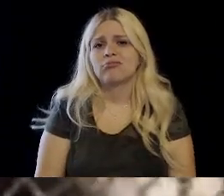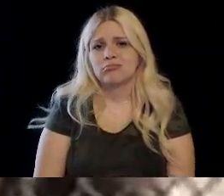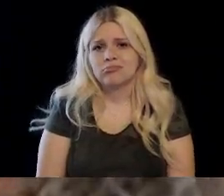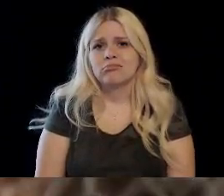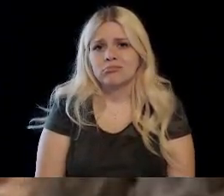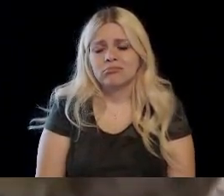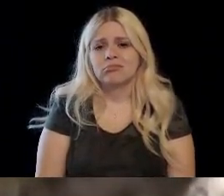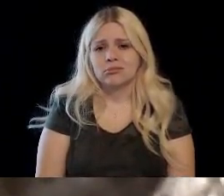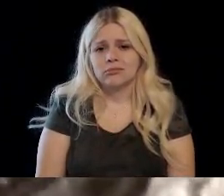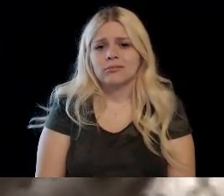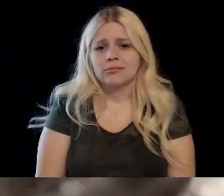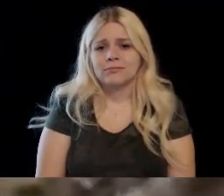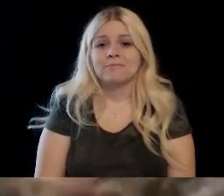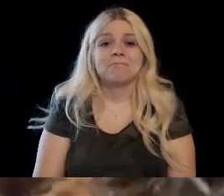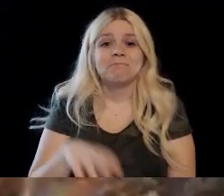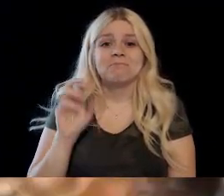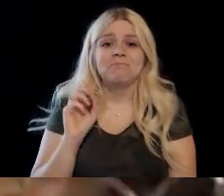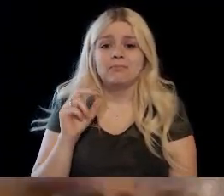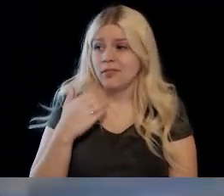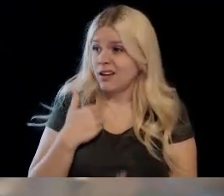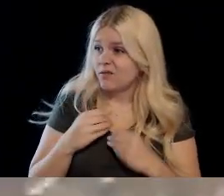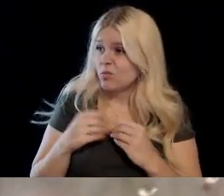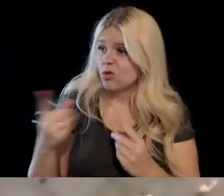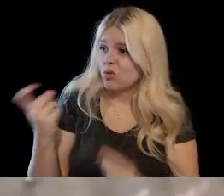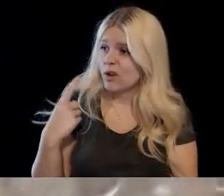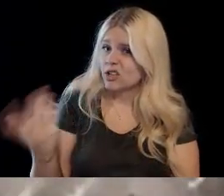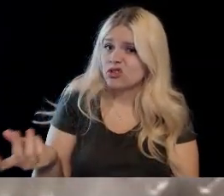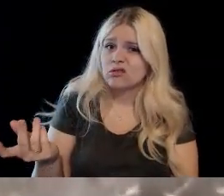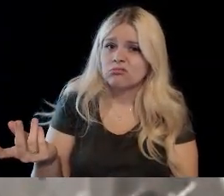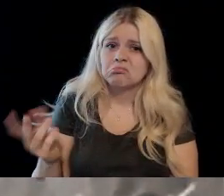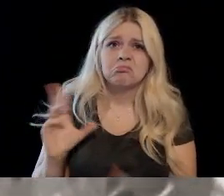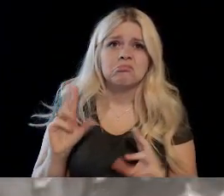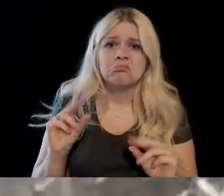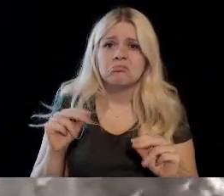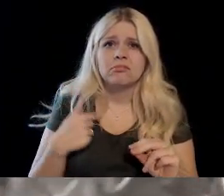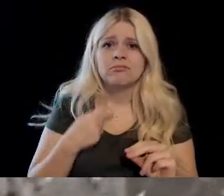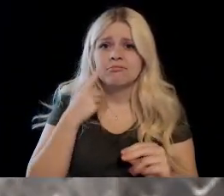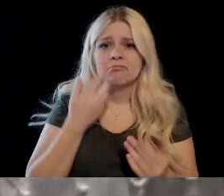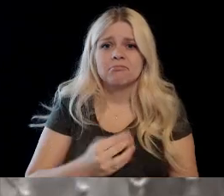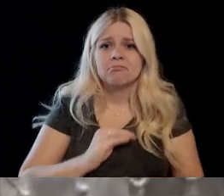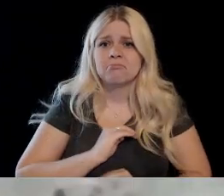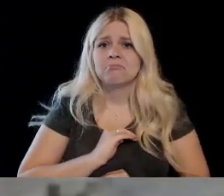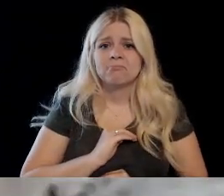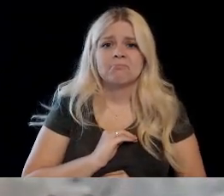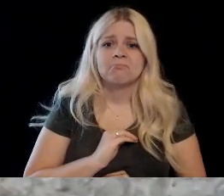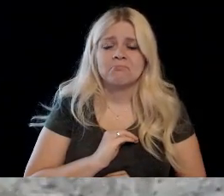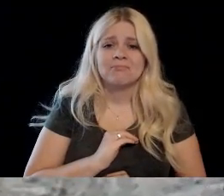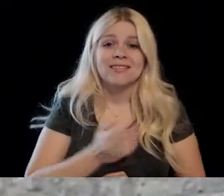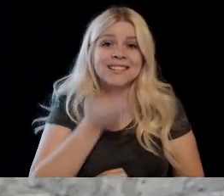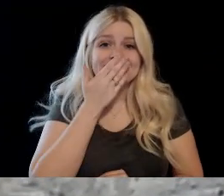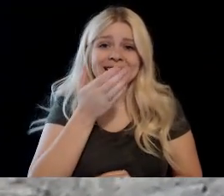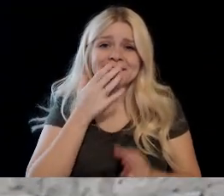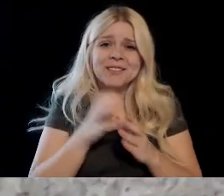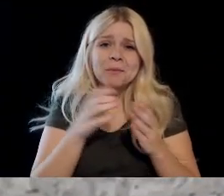Erica: Alright, you guys. Joanne: Did you guys have more questions for me? Erika: No, I think we're good. You guys, thanks so much. Thanks for joining us on this field